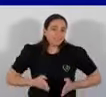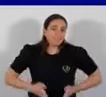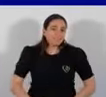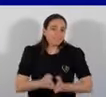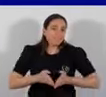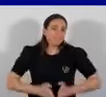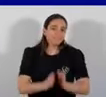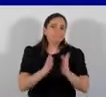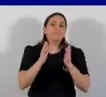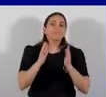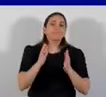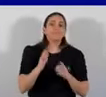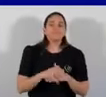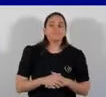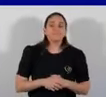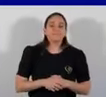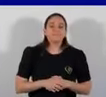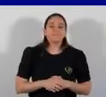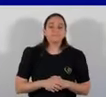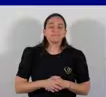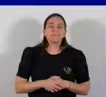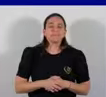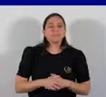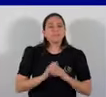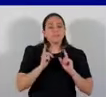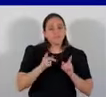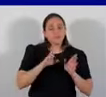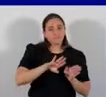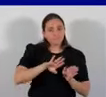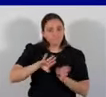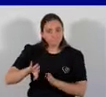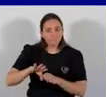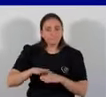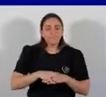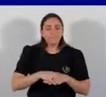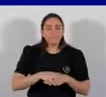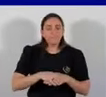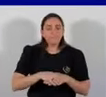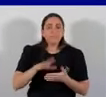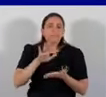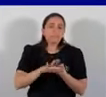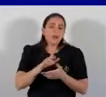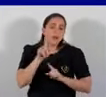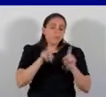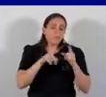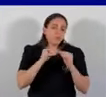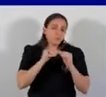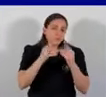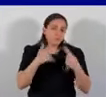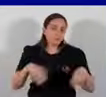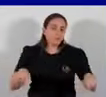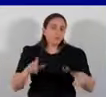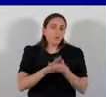Quite a few matters in the womb of mothers But apart from some criminal issues